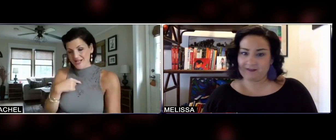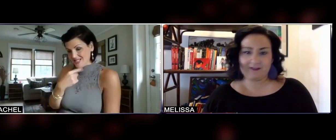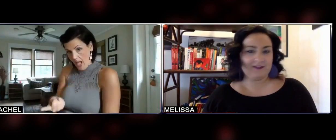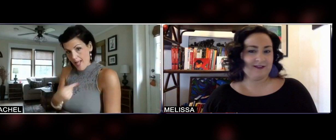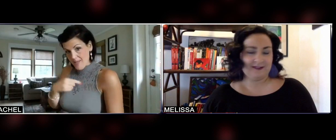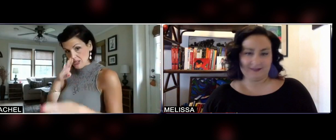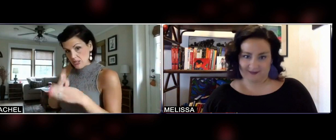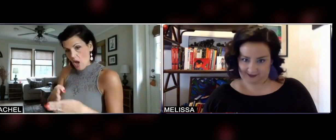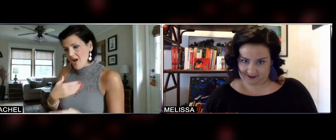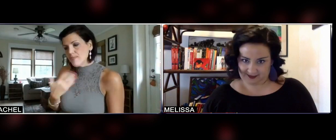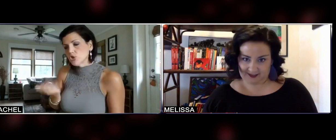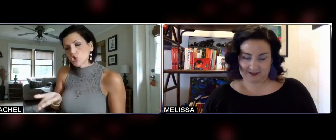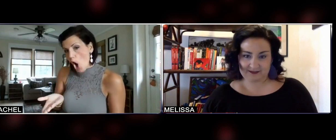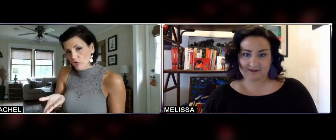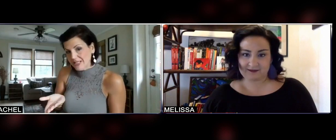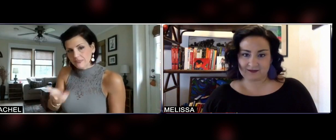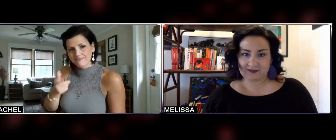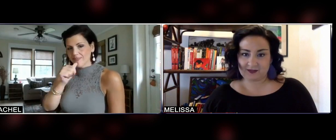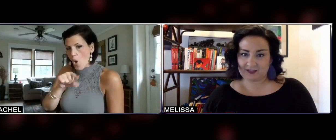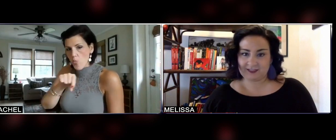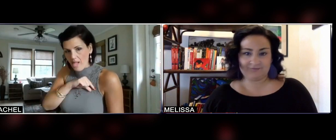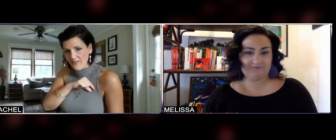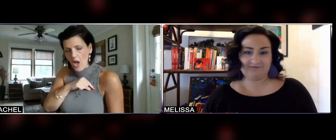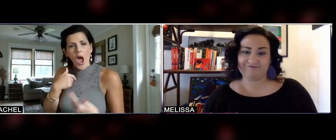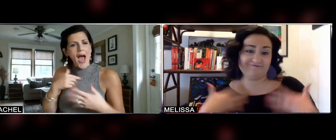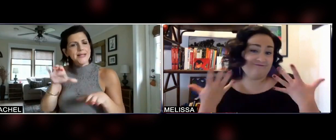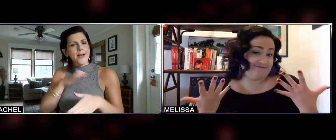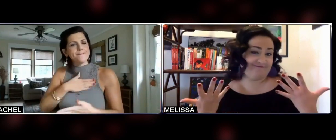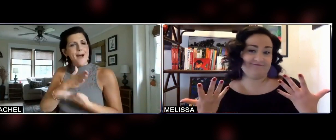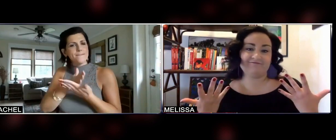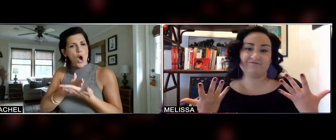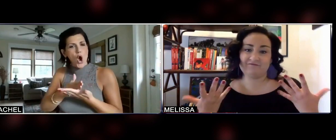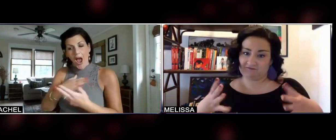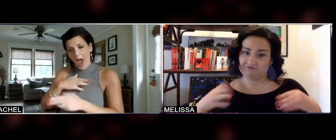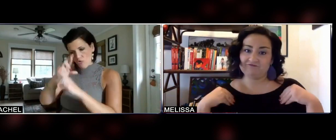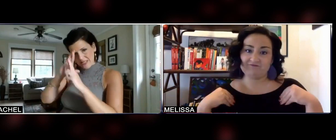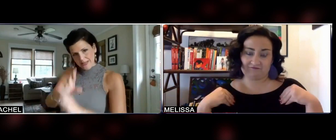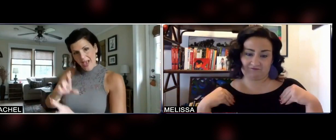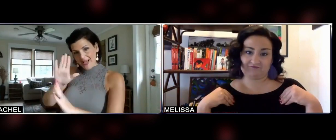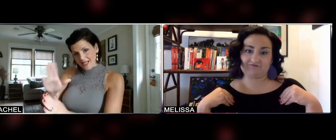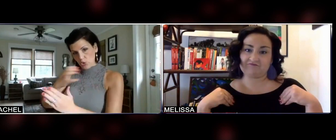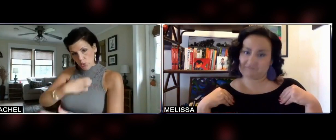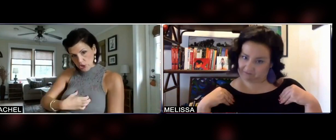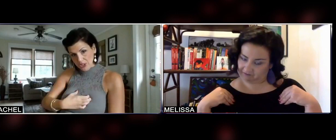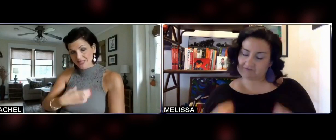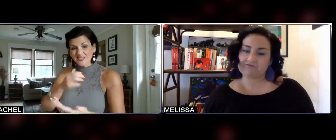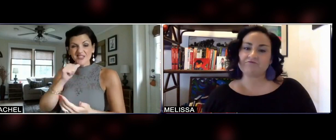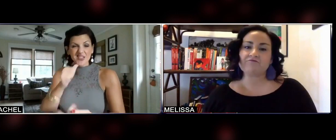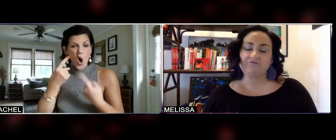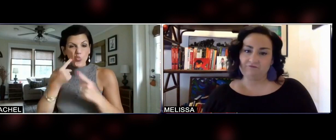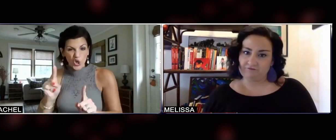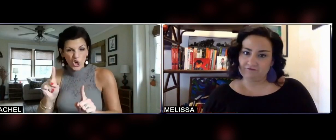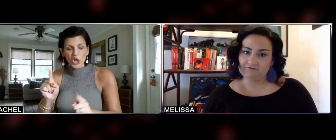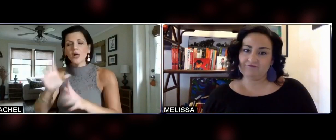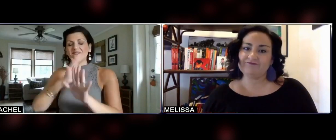I have to tell my son that I'm sorry, but he is not qualified. I did my part. I respected his wishes and it did not work out.